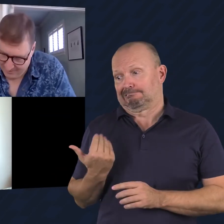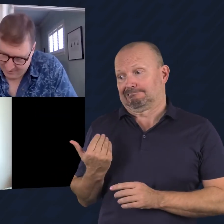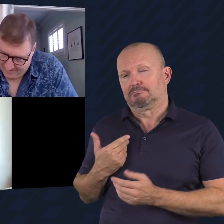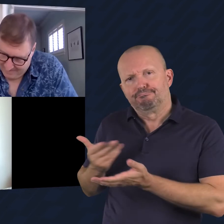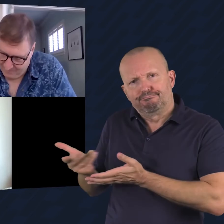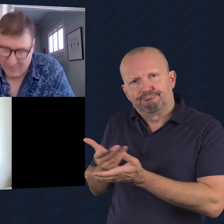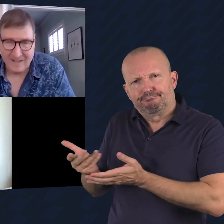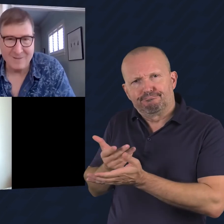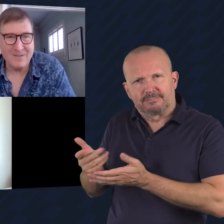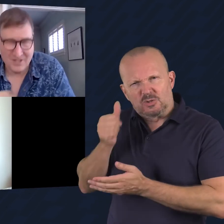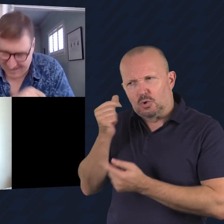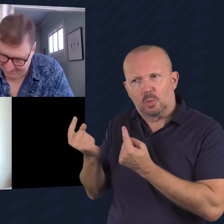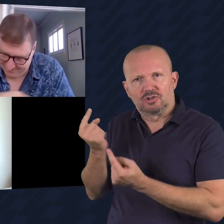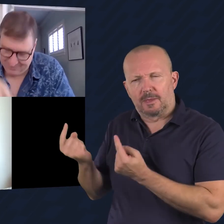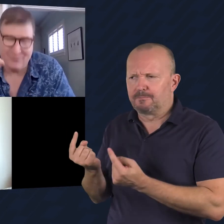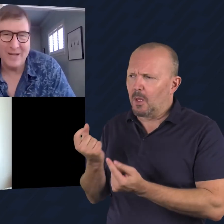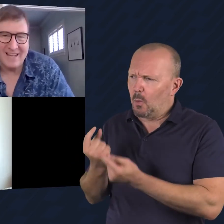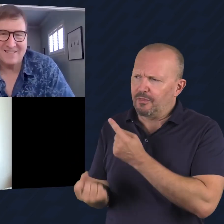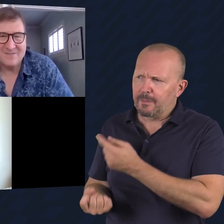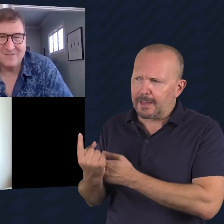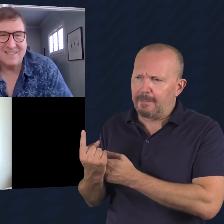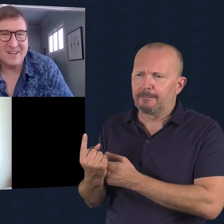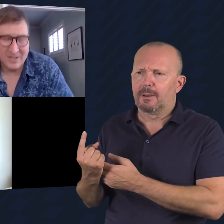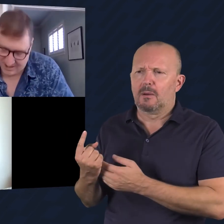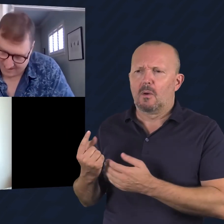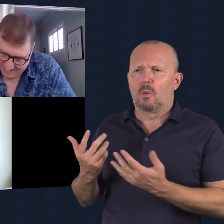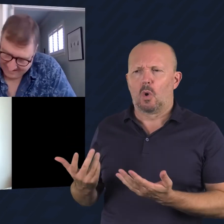So, we've had a little bit of a chat beforehand to get to know each other.